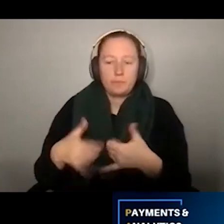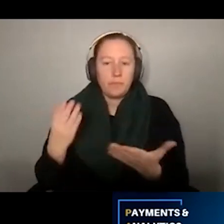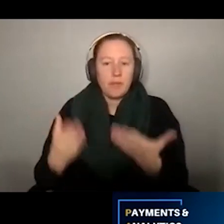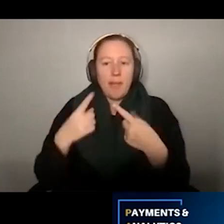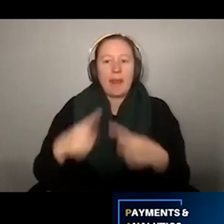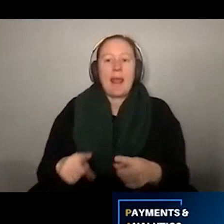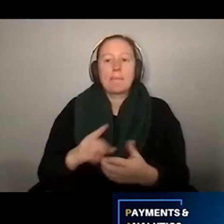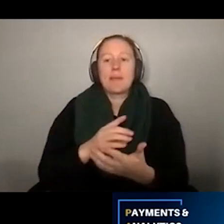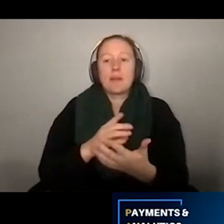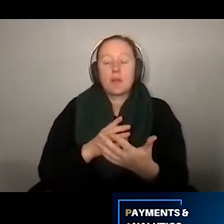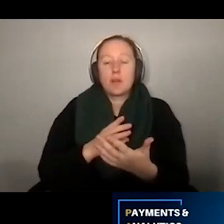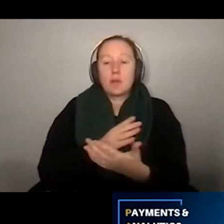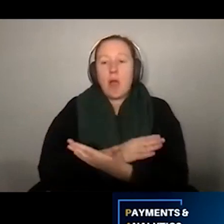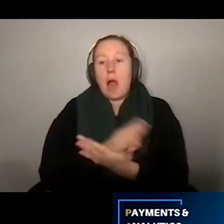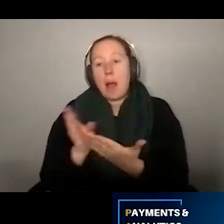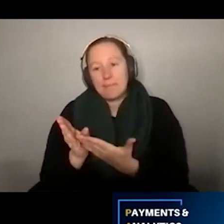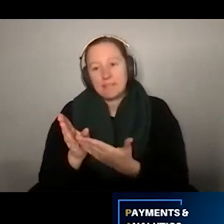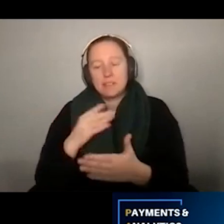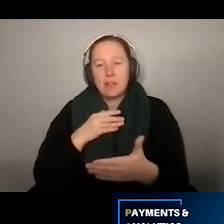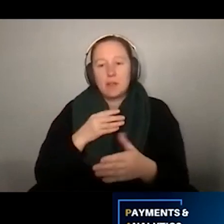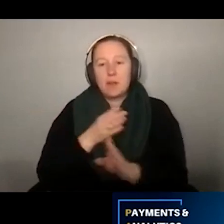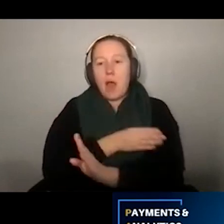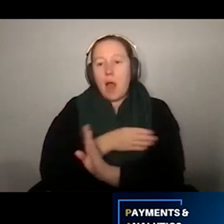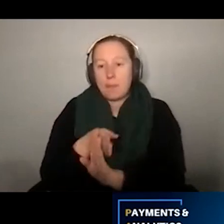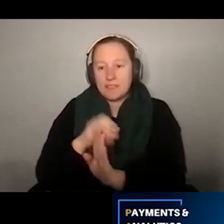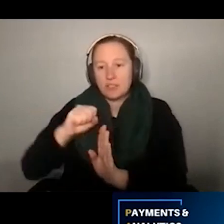September 30th for the canceling funds. Make sure you request